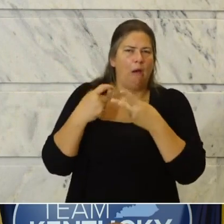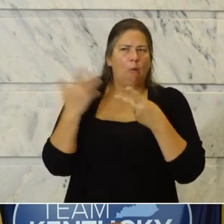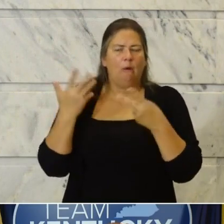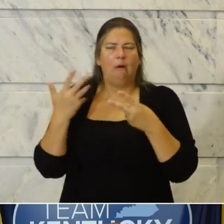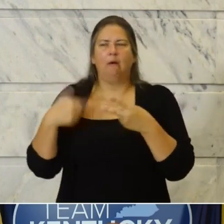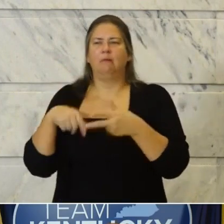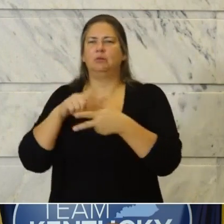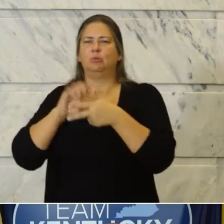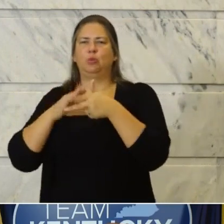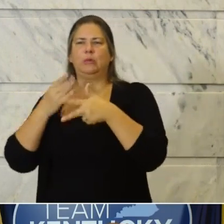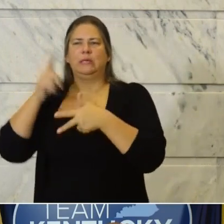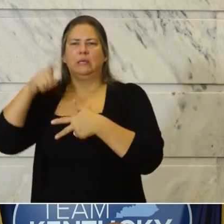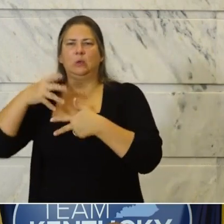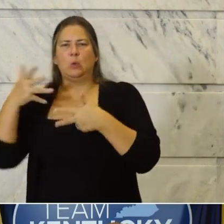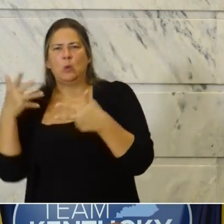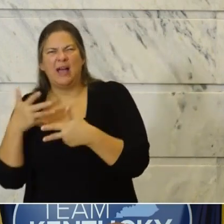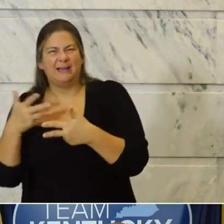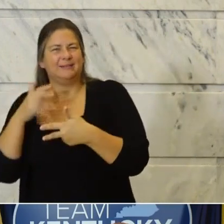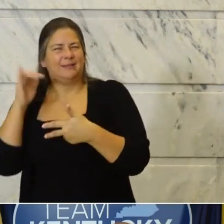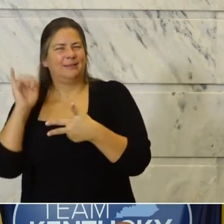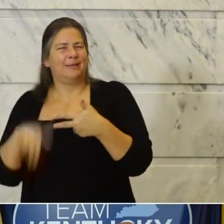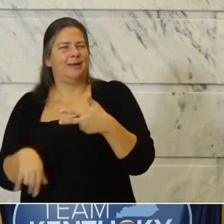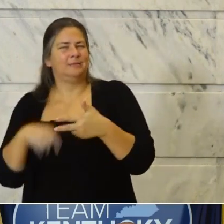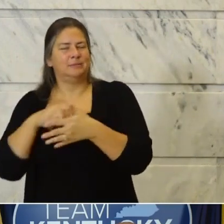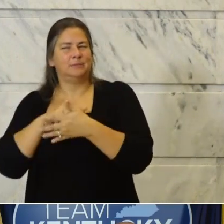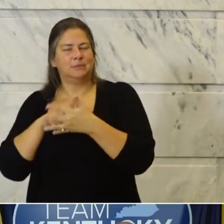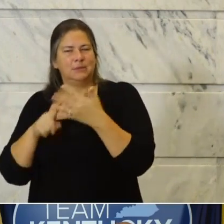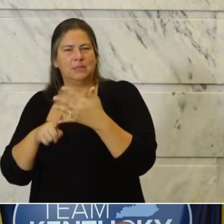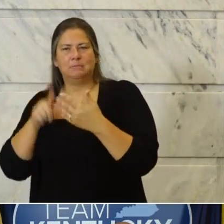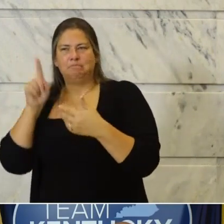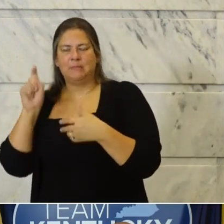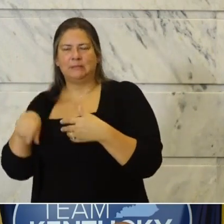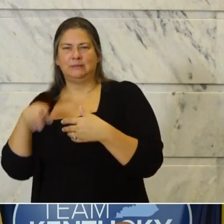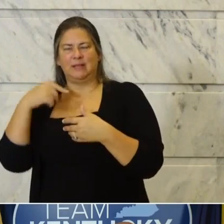superintendent may discuss with the local public health department. There's